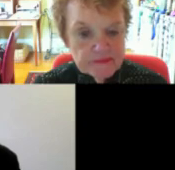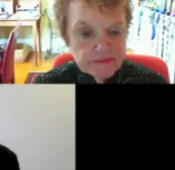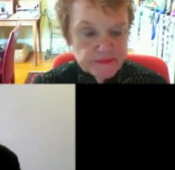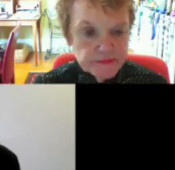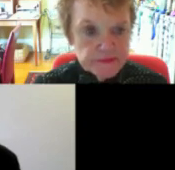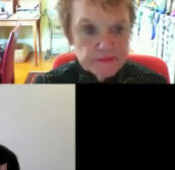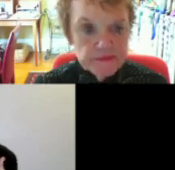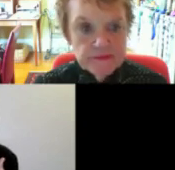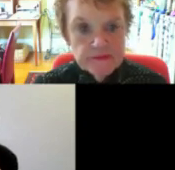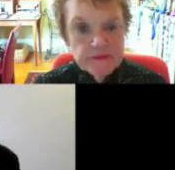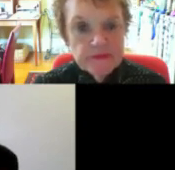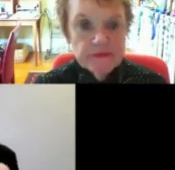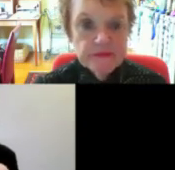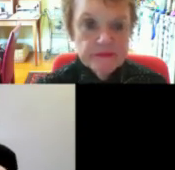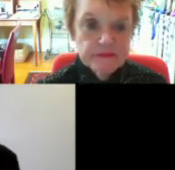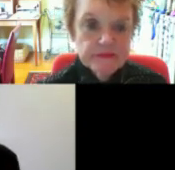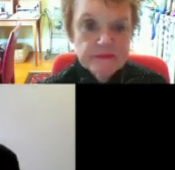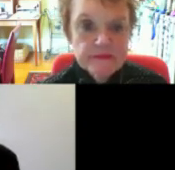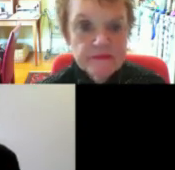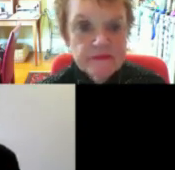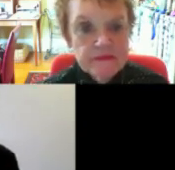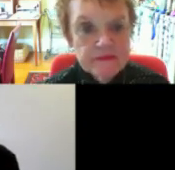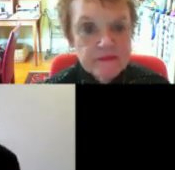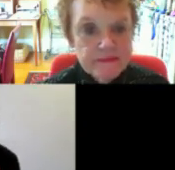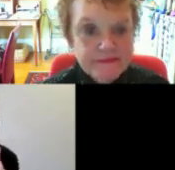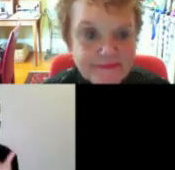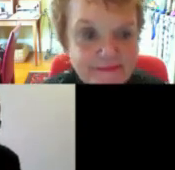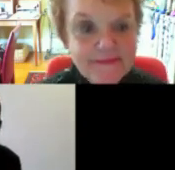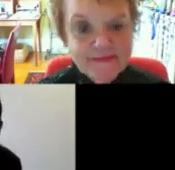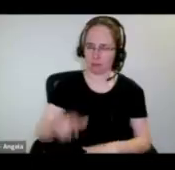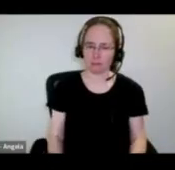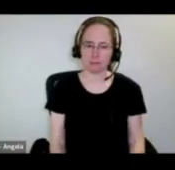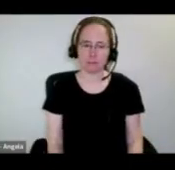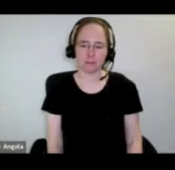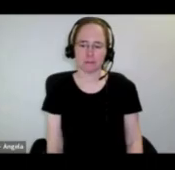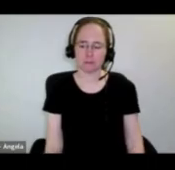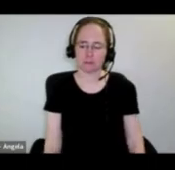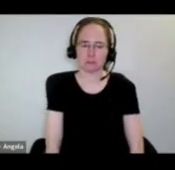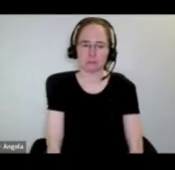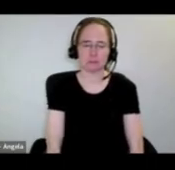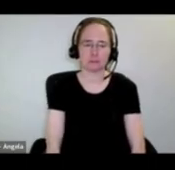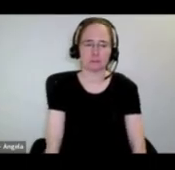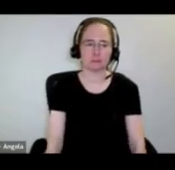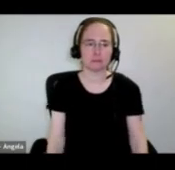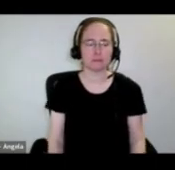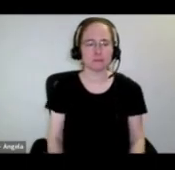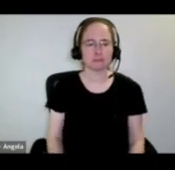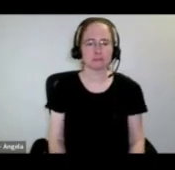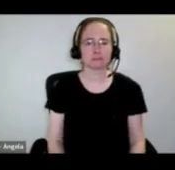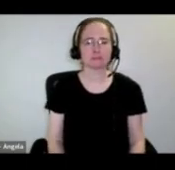Rosa Plasencia: The webinar will be recorded and posted to YouTube at a later date, and the slides will be available on our website. Back to you, Val.